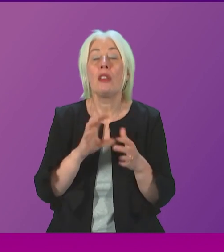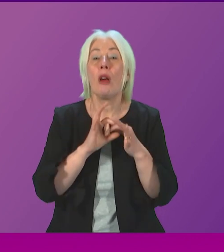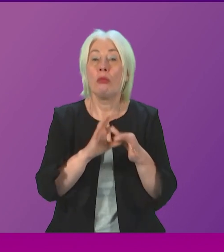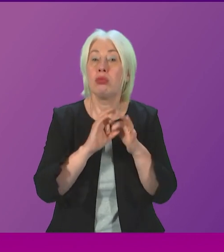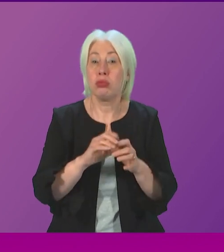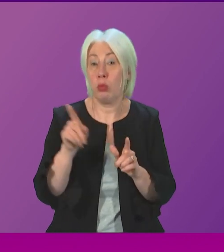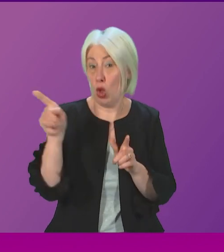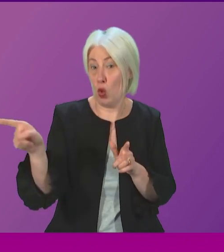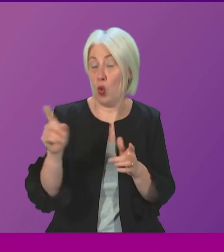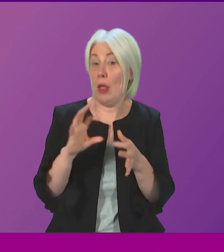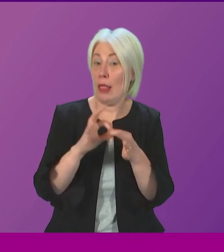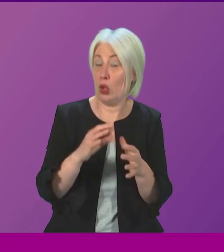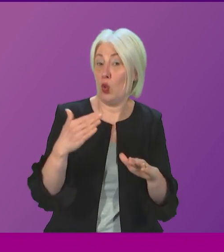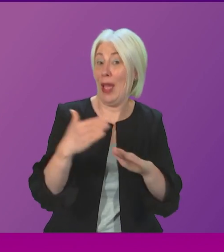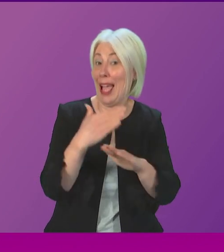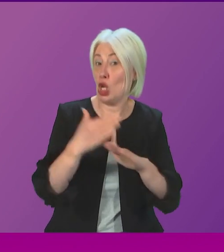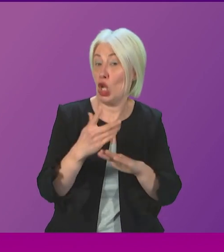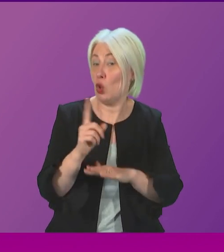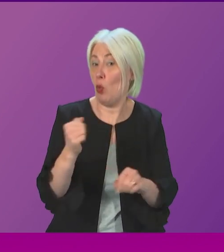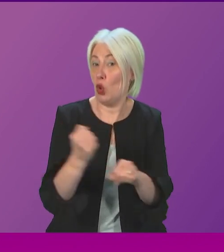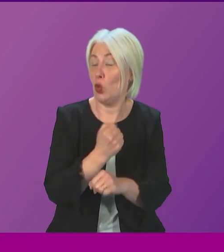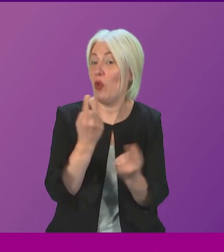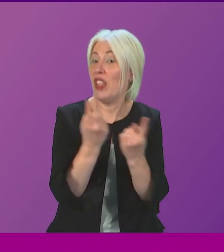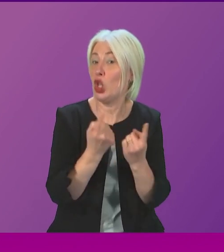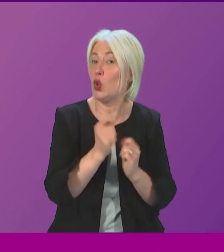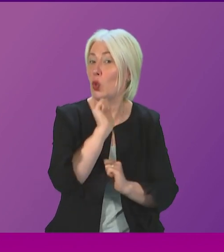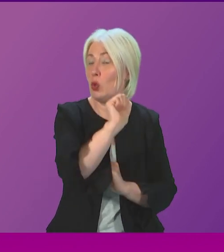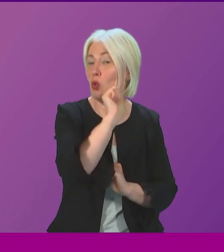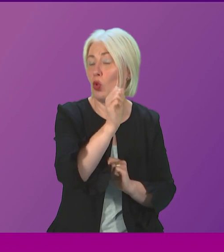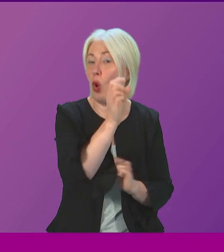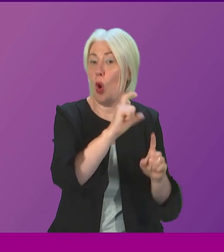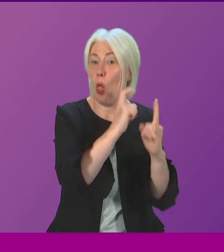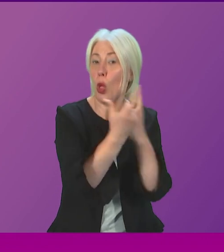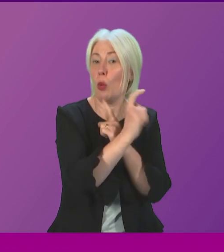on the actions that we are taking in relation to the issues that the community on Mull faces.